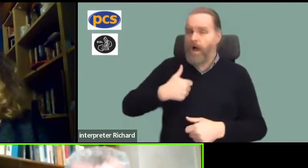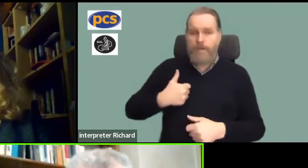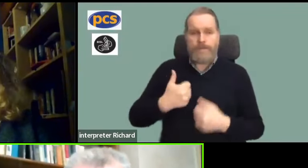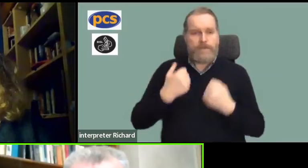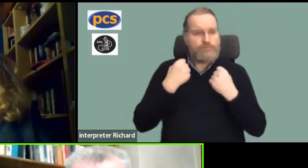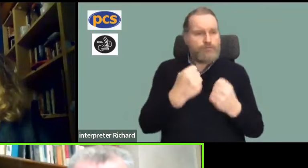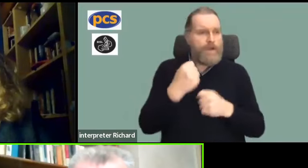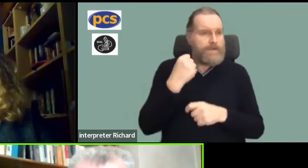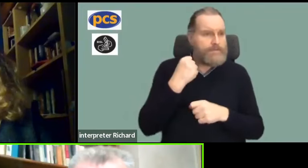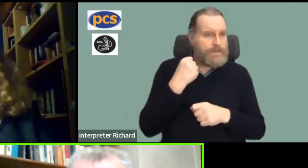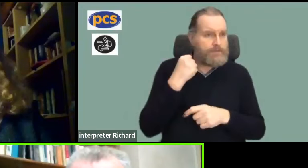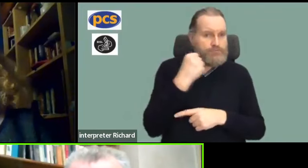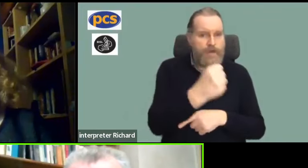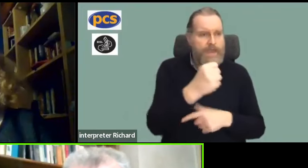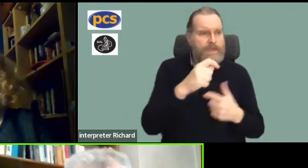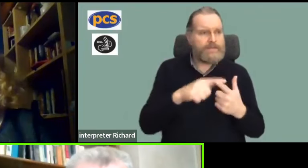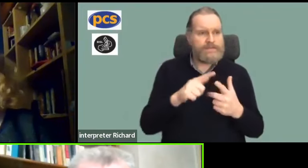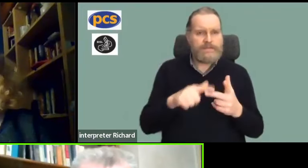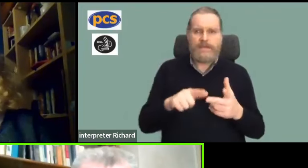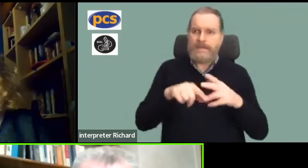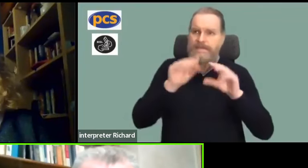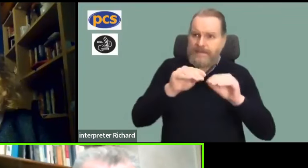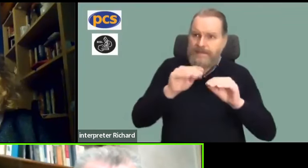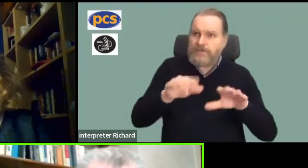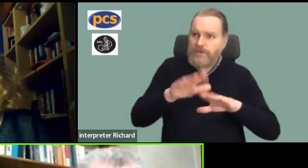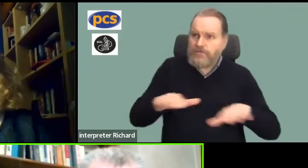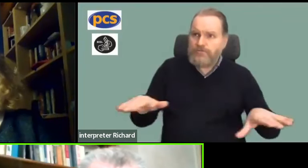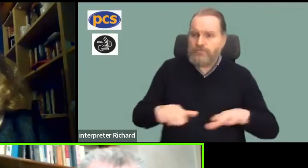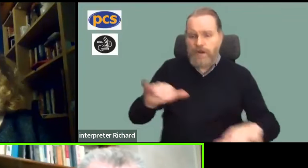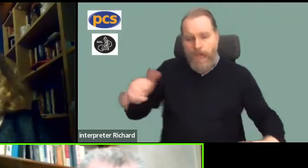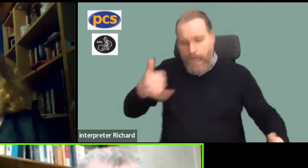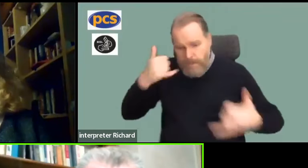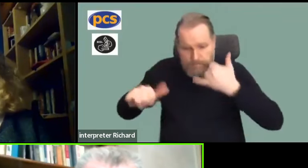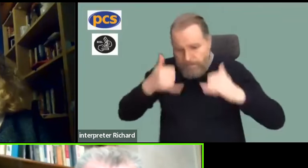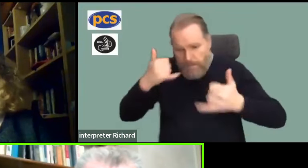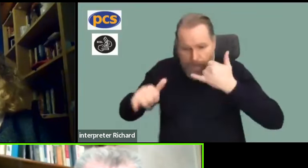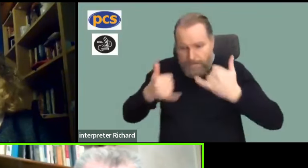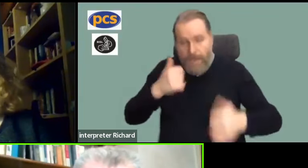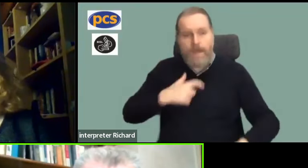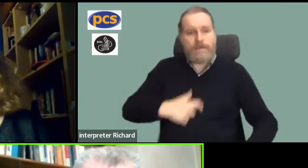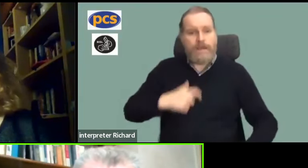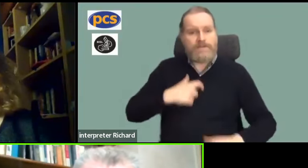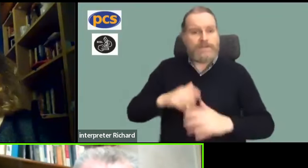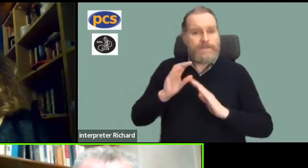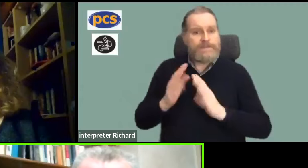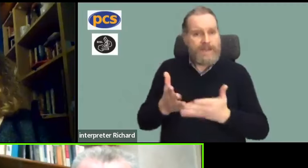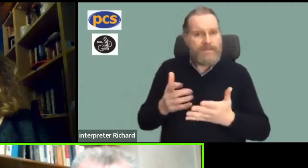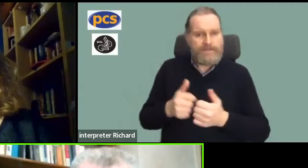, driving amplances, driving amplances, driving trains, teaching kids in school chool, answering the phones in working time, when the farmers